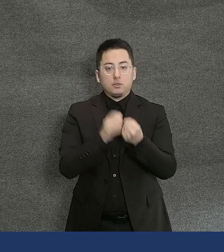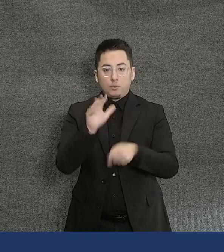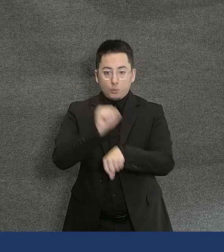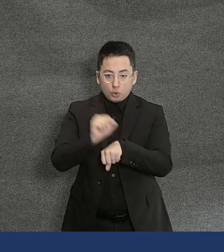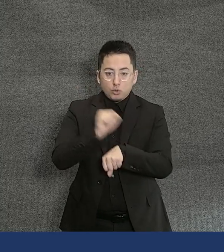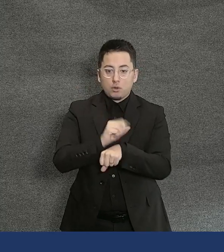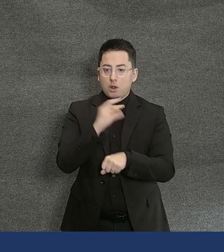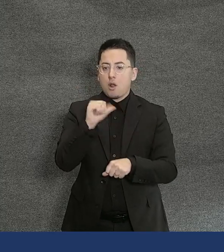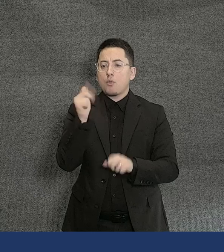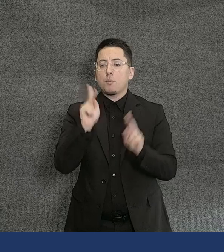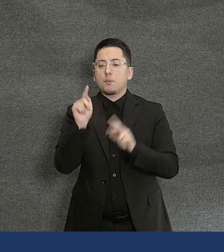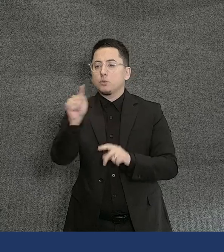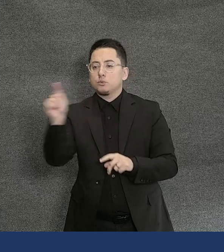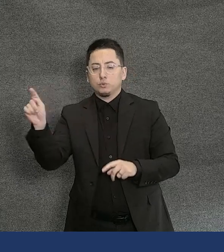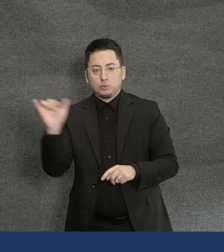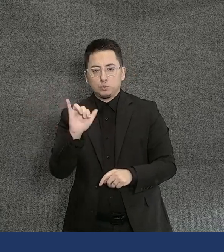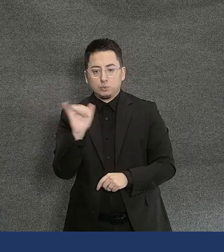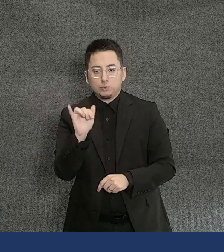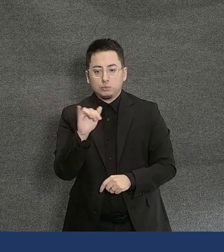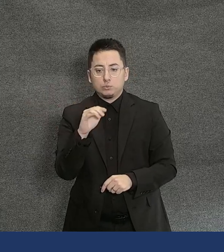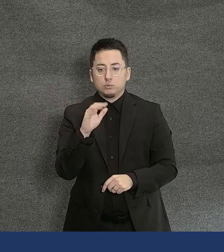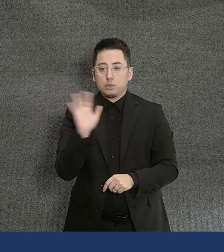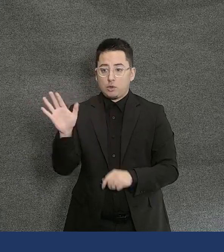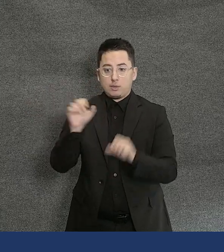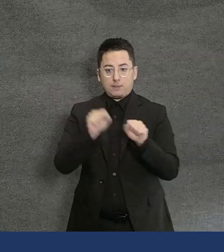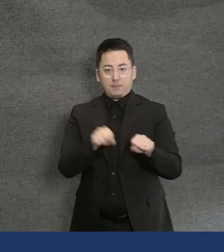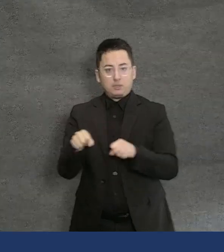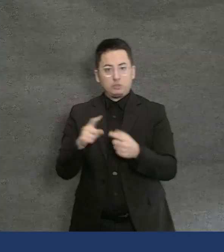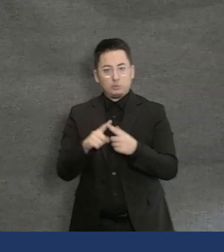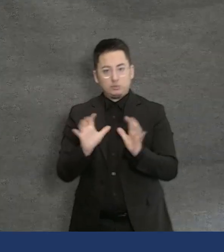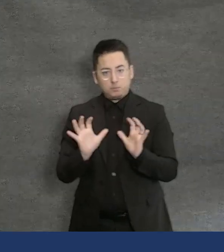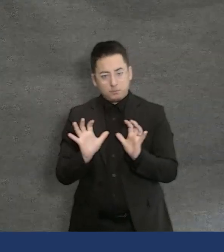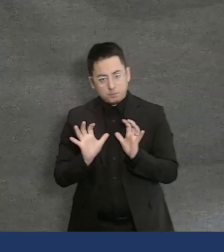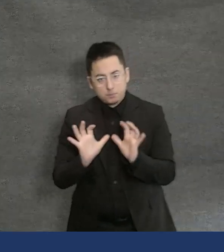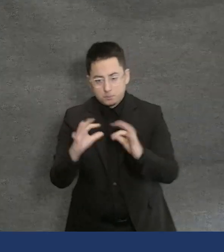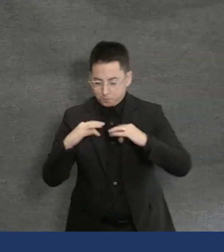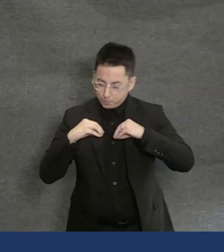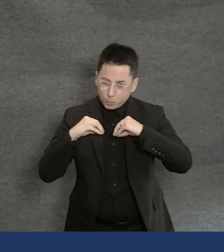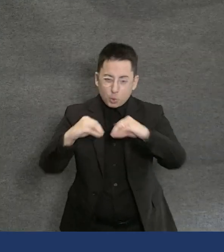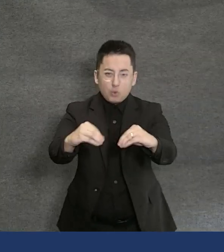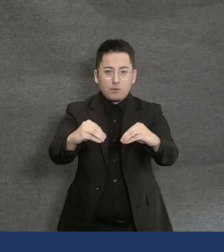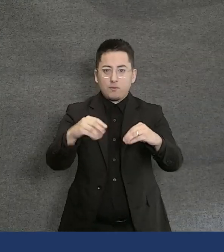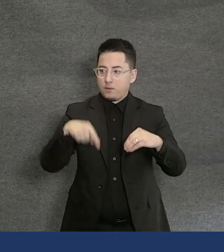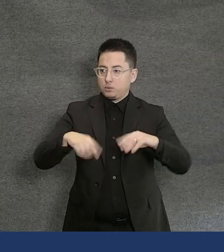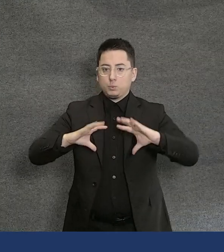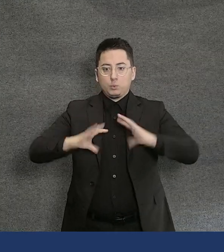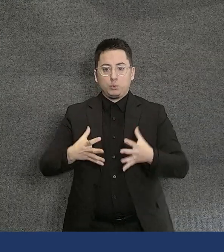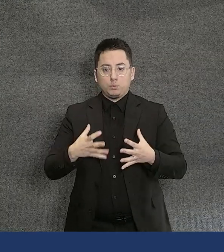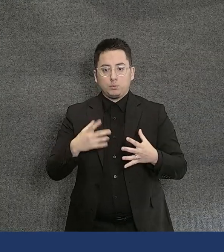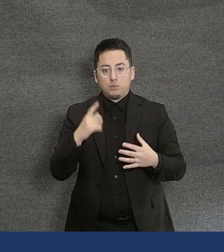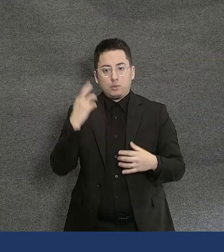and her ability to get our team on board, that's why we were able to get a lot of the work done